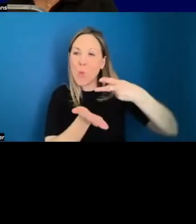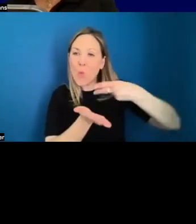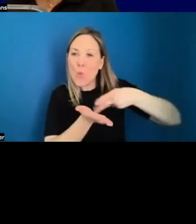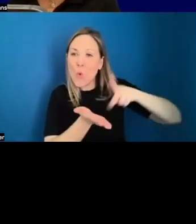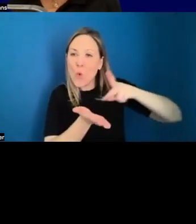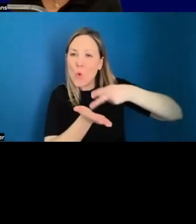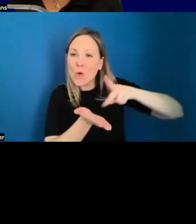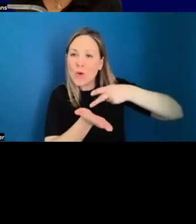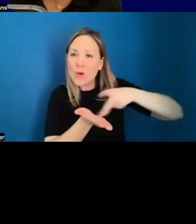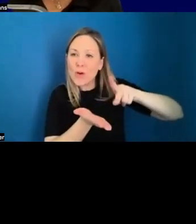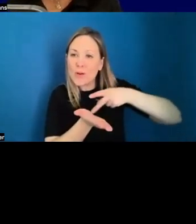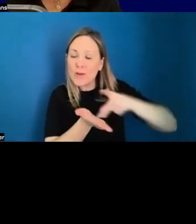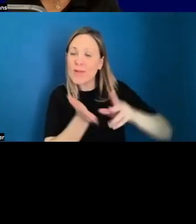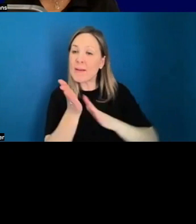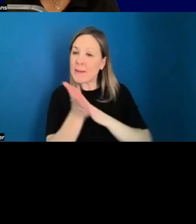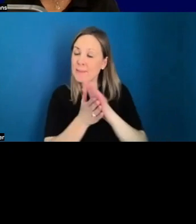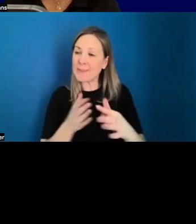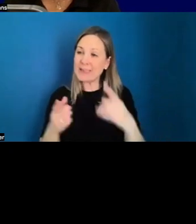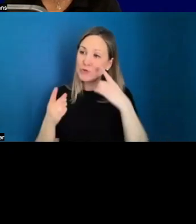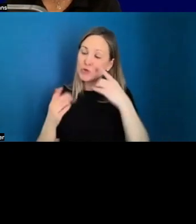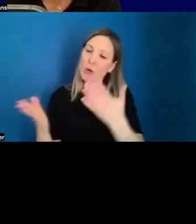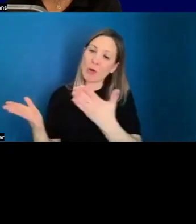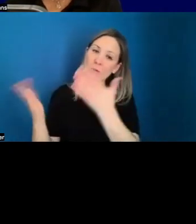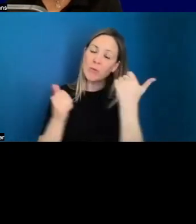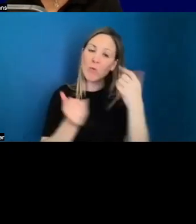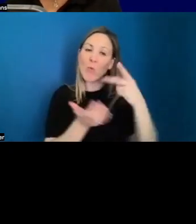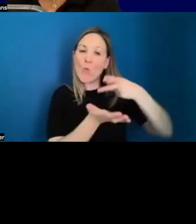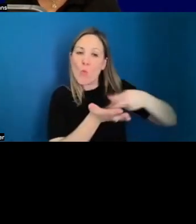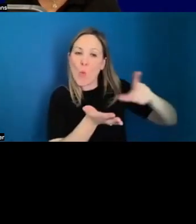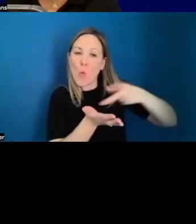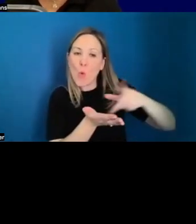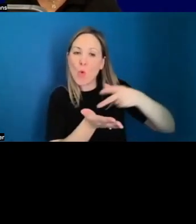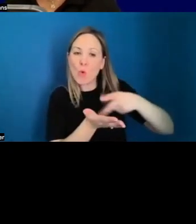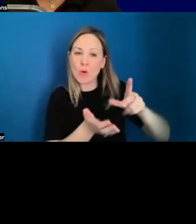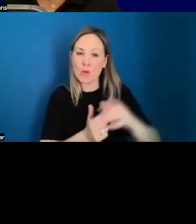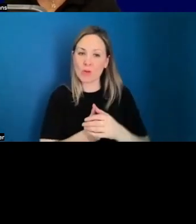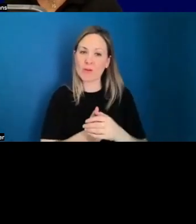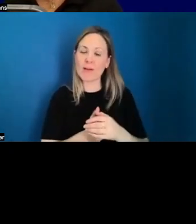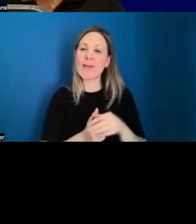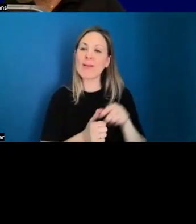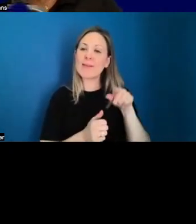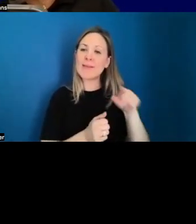individual to go for a walk and lean against a wall. This was to introduce the proprioceptive